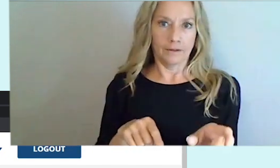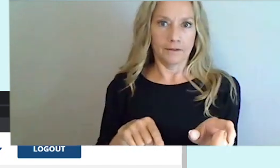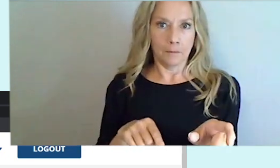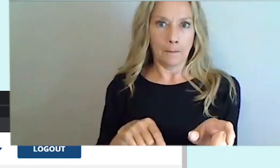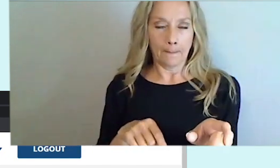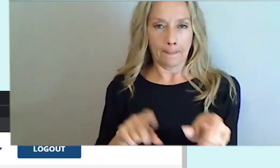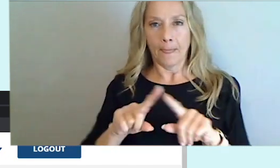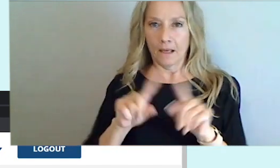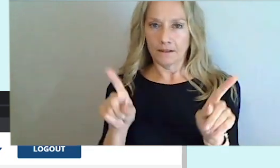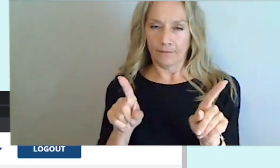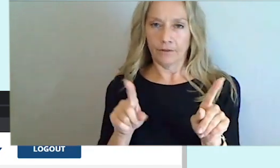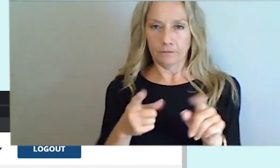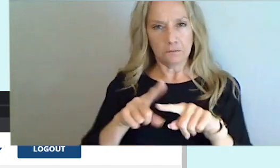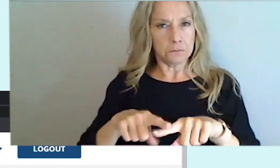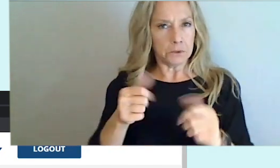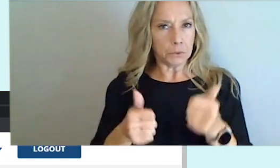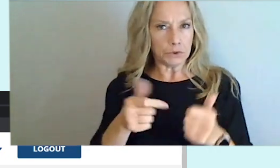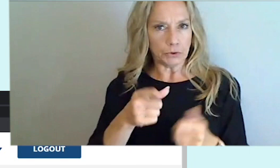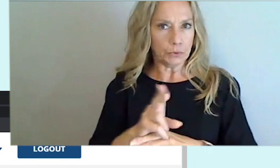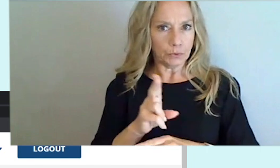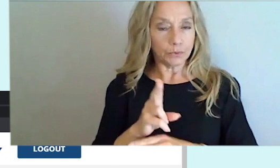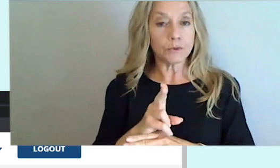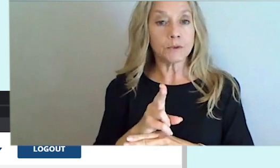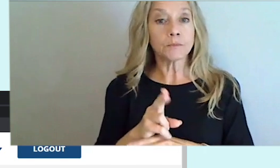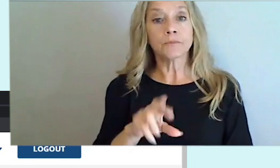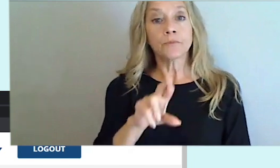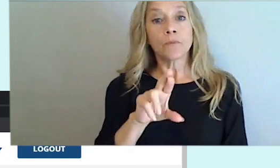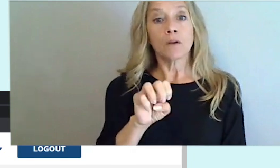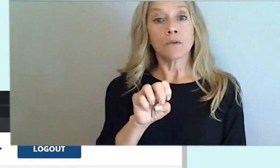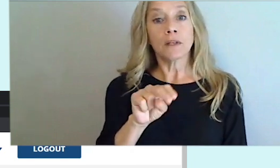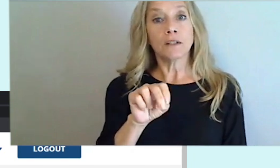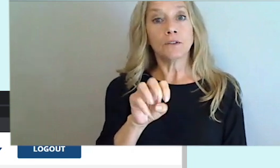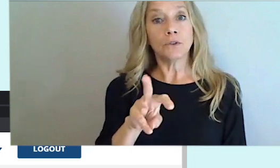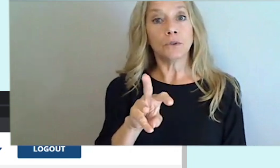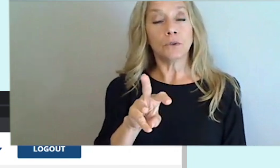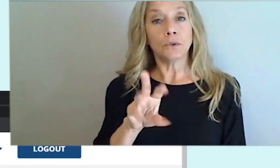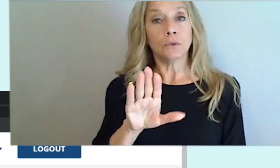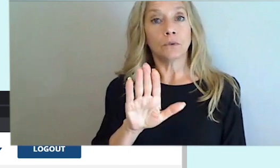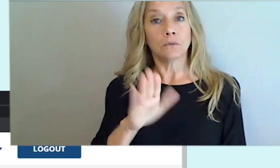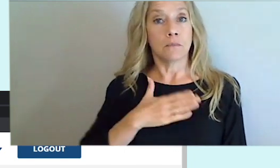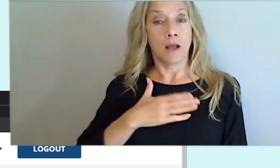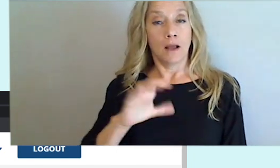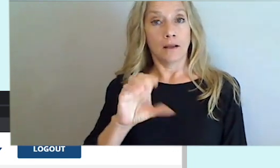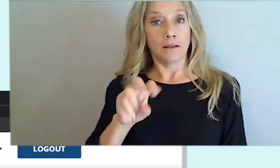On the Renew My Coverage page, Click Renew my coverage next to case number and renewal date.